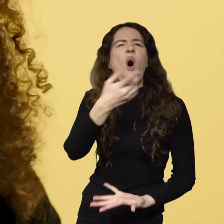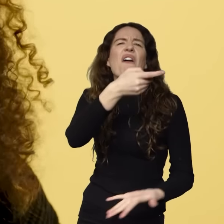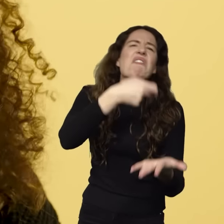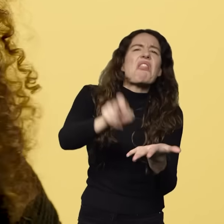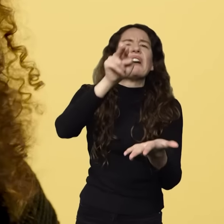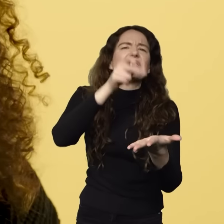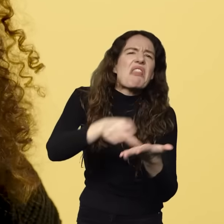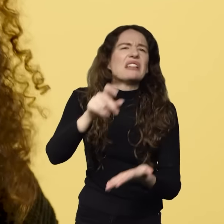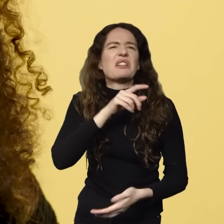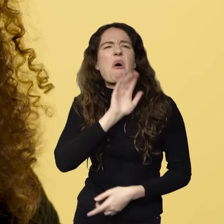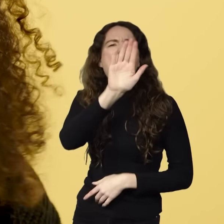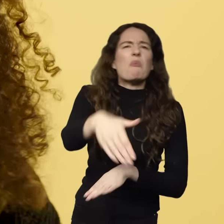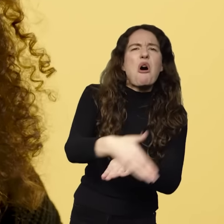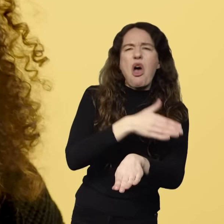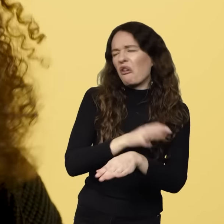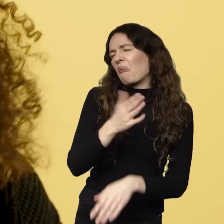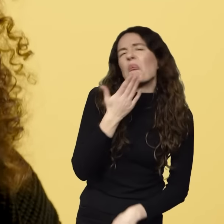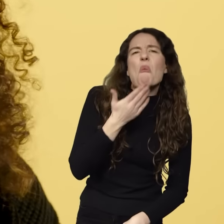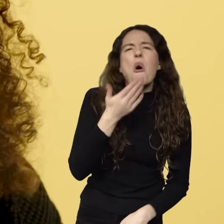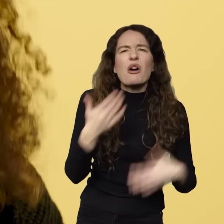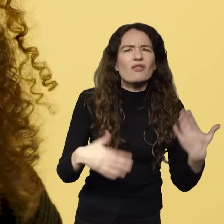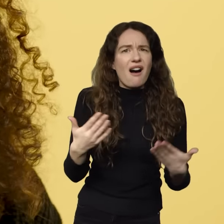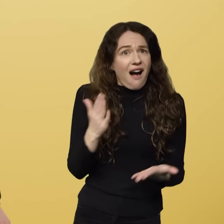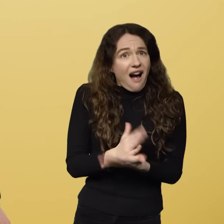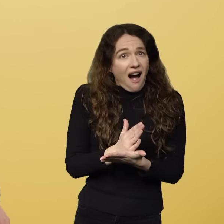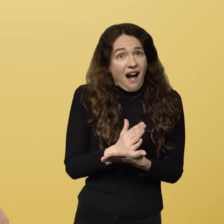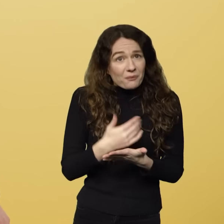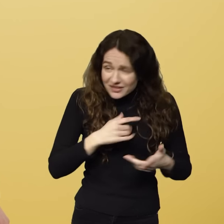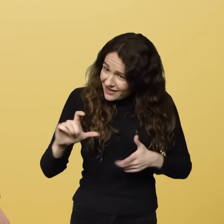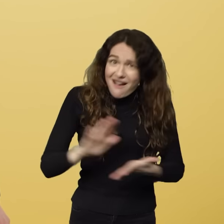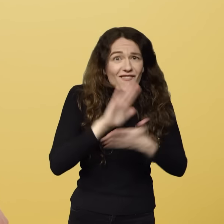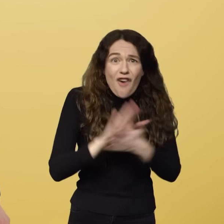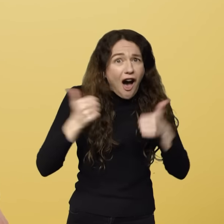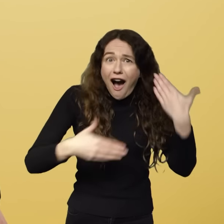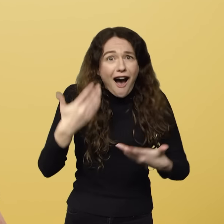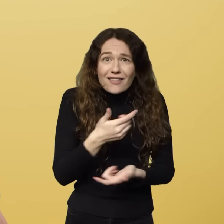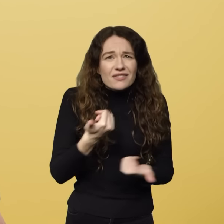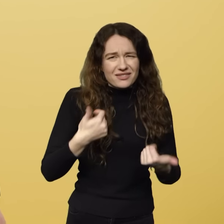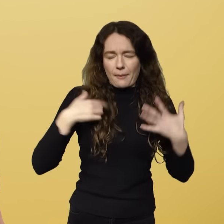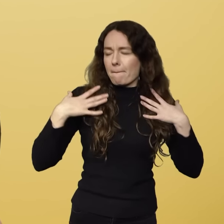because trust me, I'm still fun, but it's just my body's telling me no. I used to probably have about six pints and a vindaloo